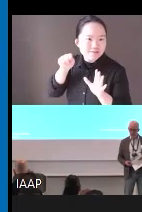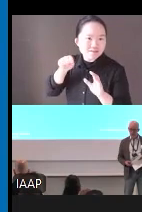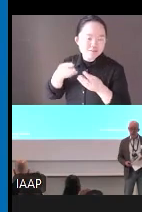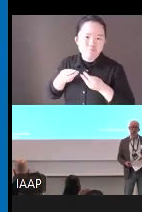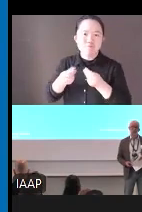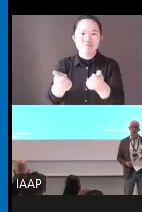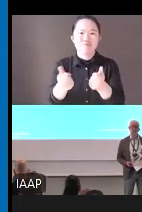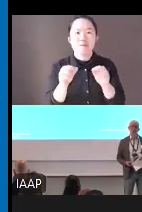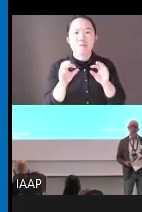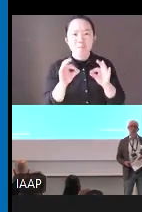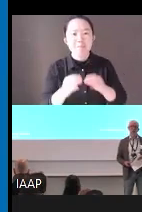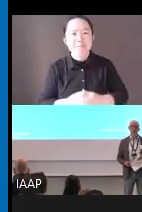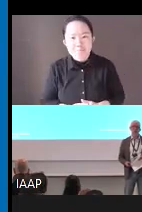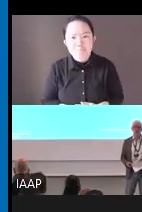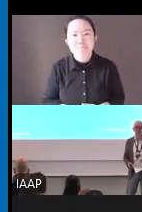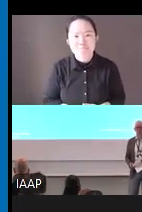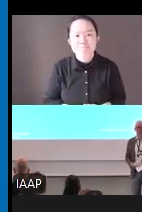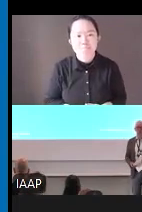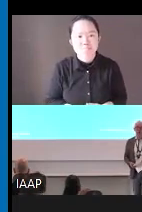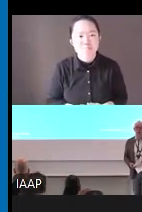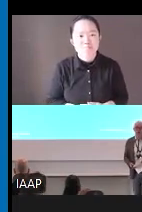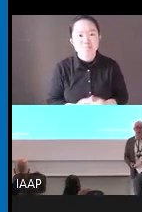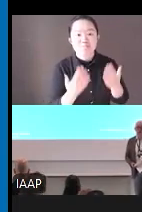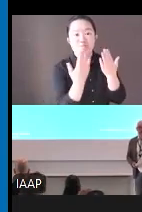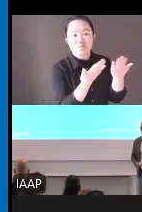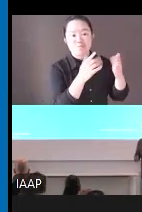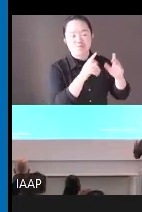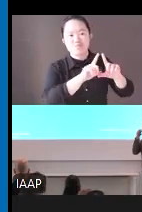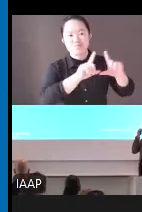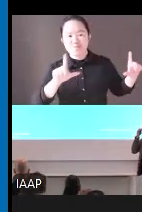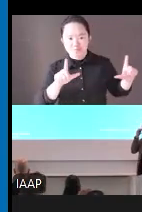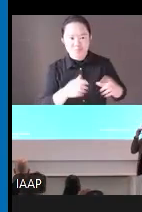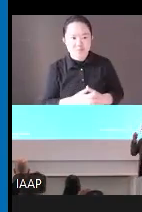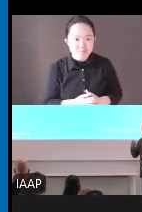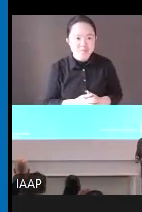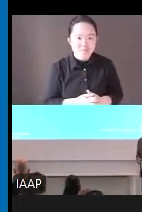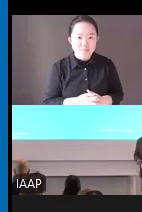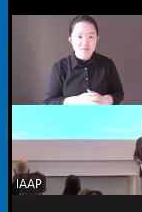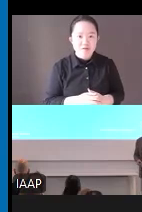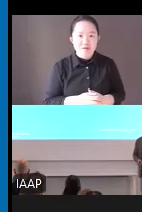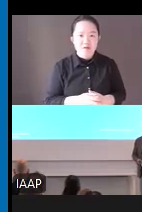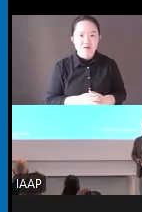I'm up to something, and I will also talk about the work for the, Nordic Welfare Centre,